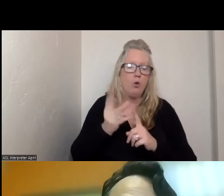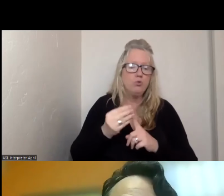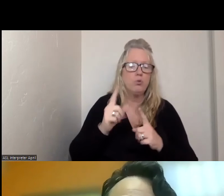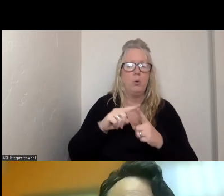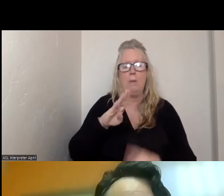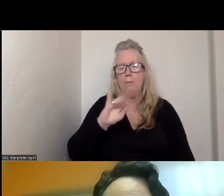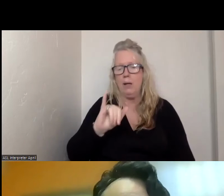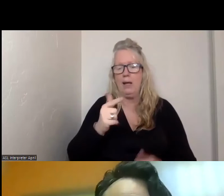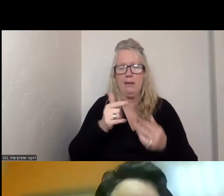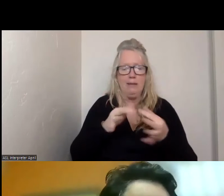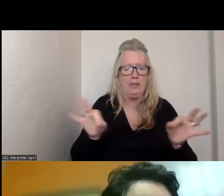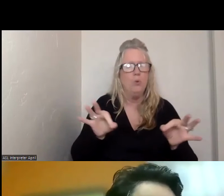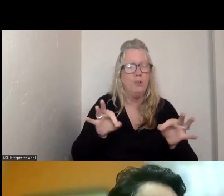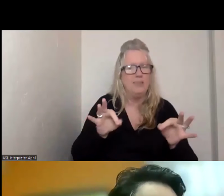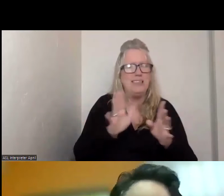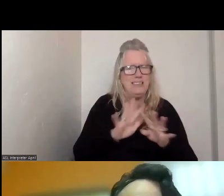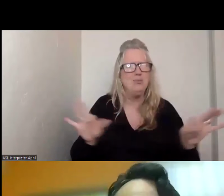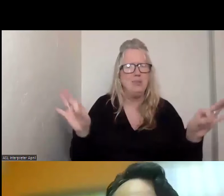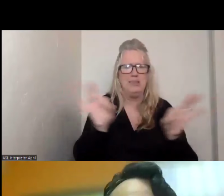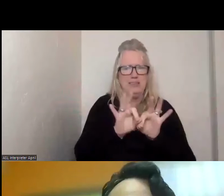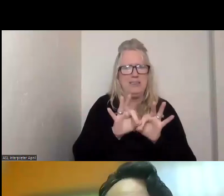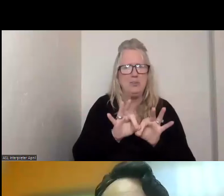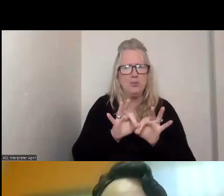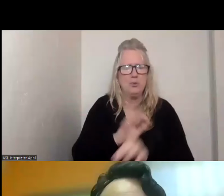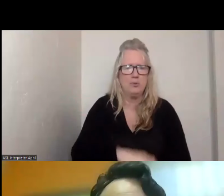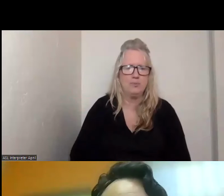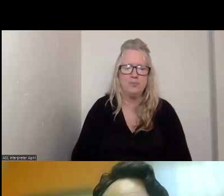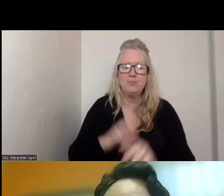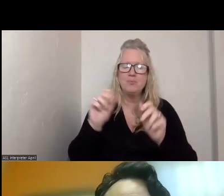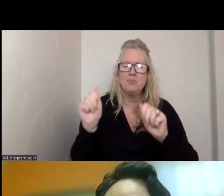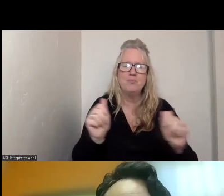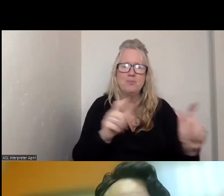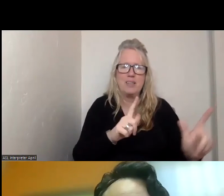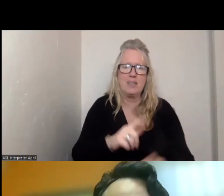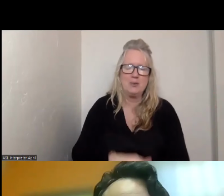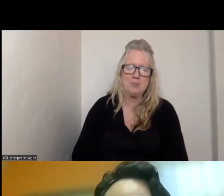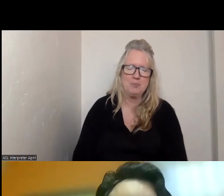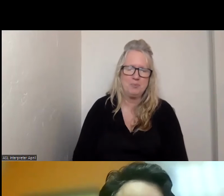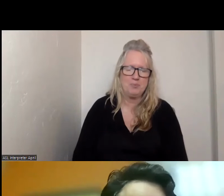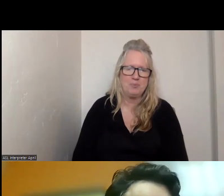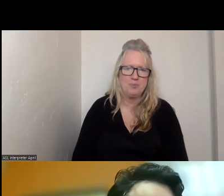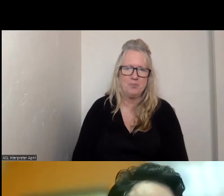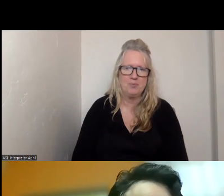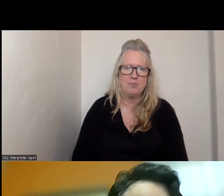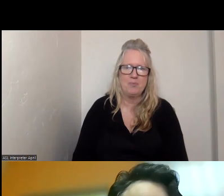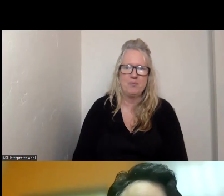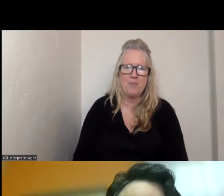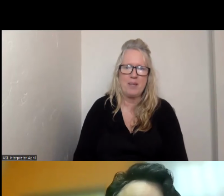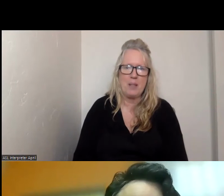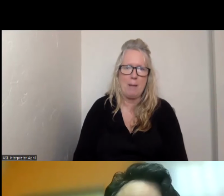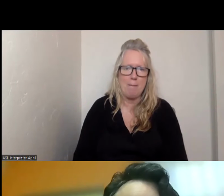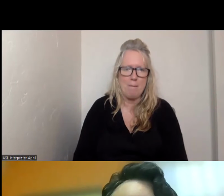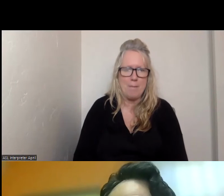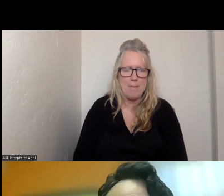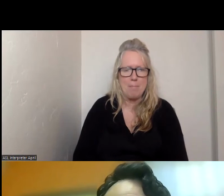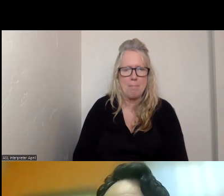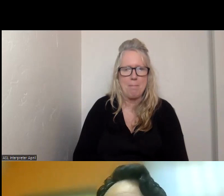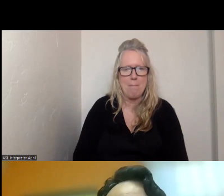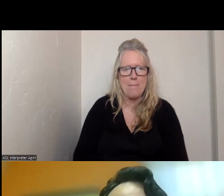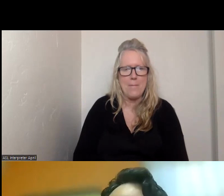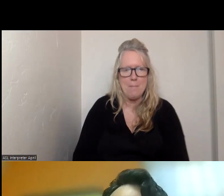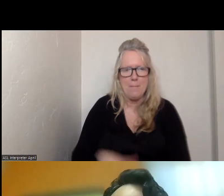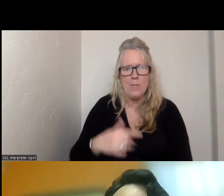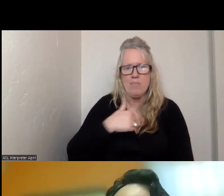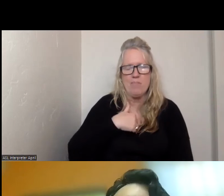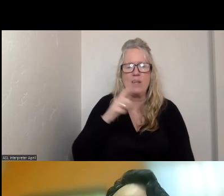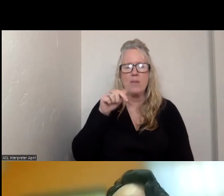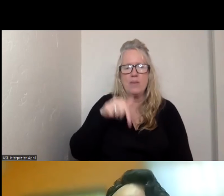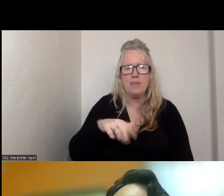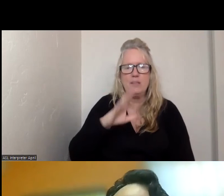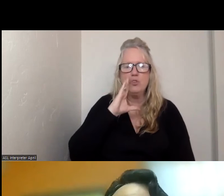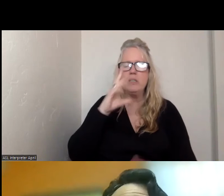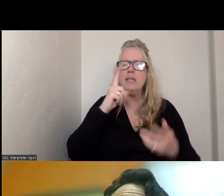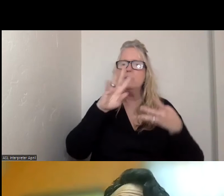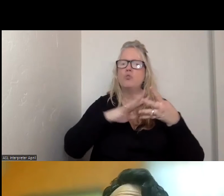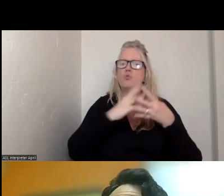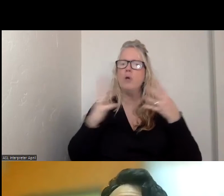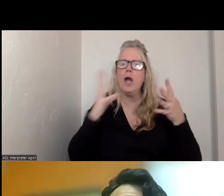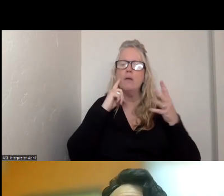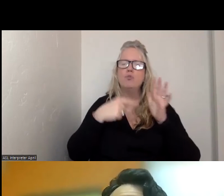PROVIDERS IS ESSENTIAL. SO THIS IS JUST A GRAPH TO PUT THINGS IN CONTEXT.